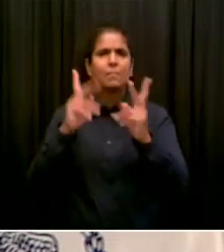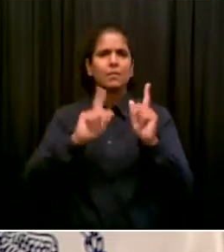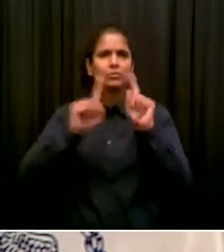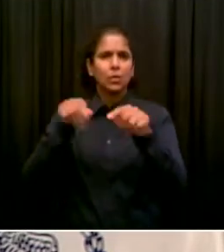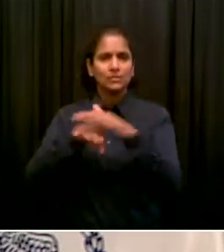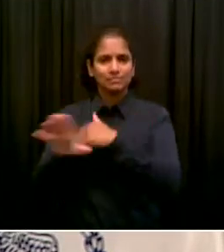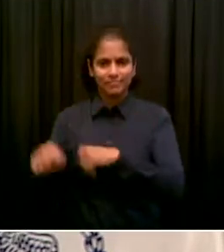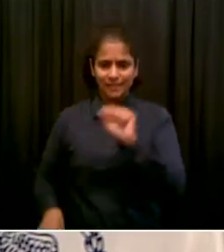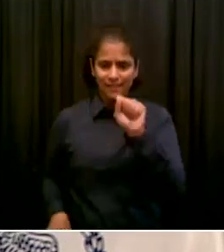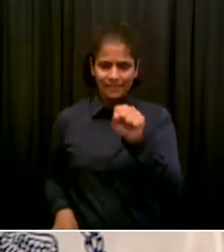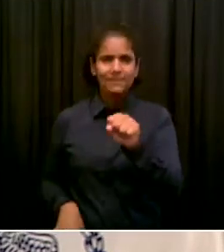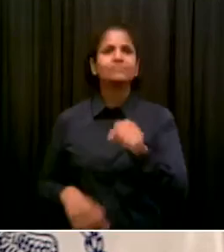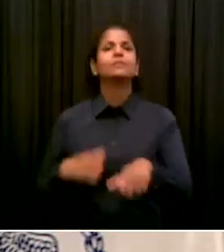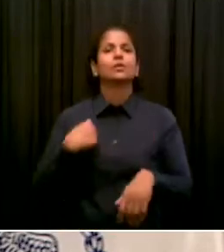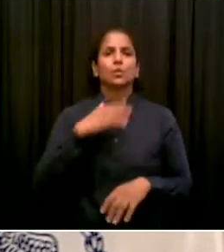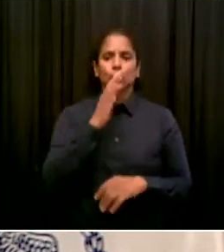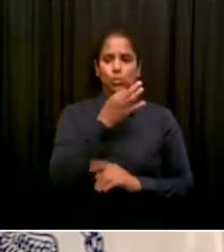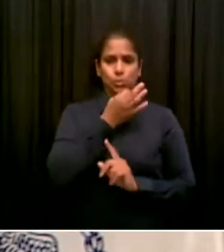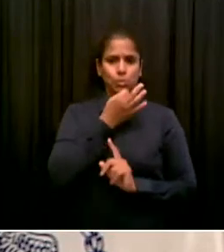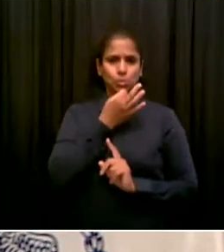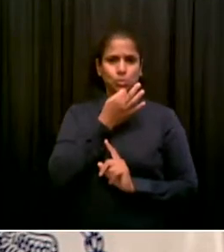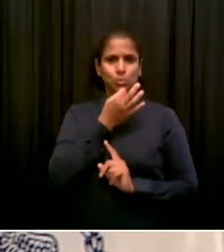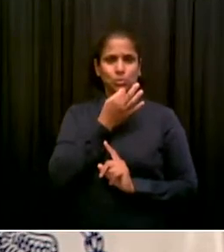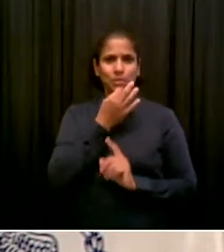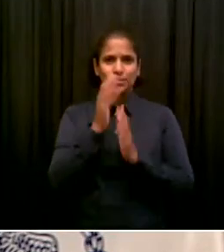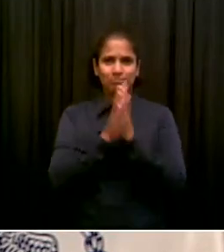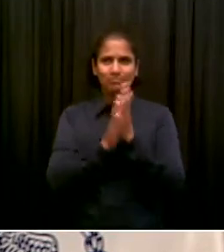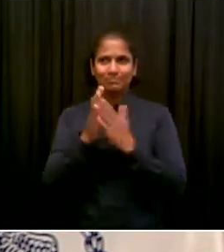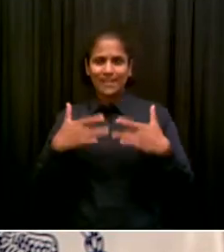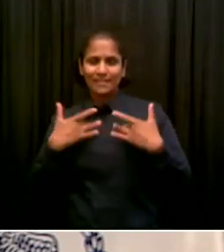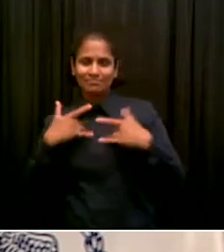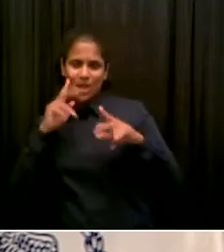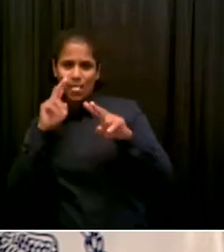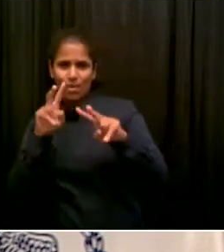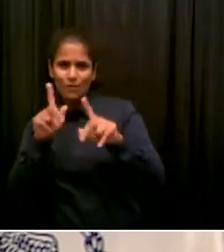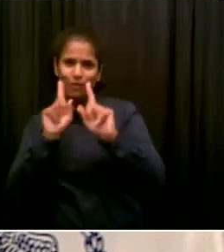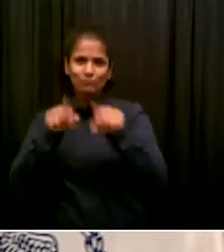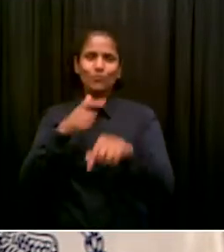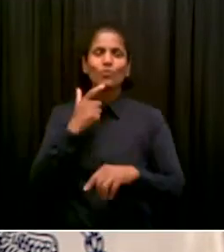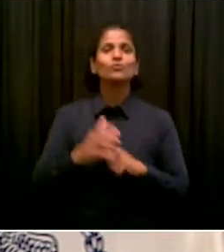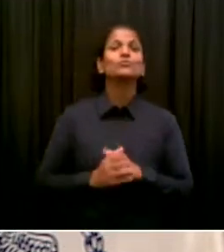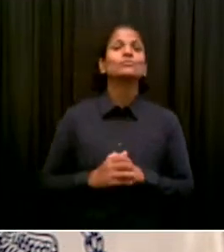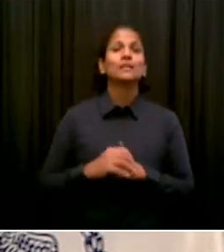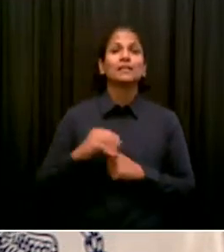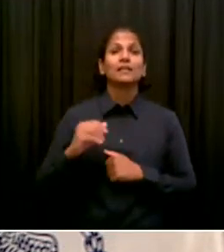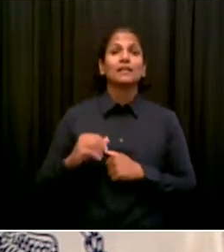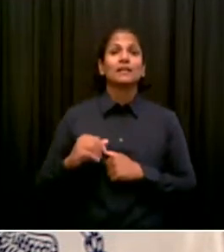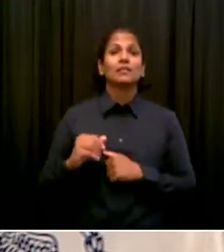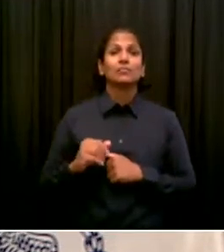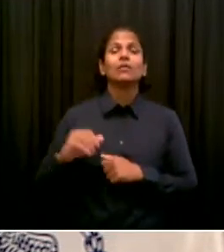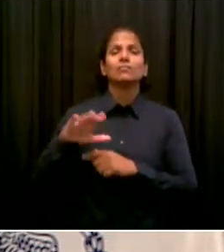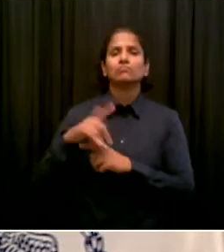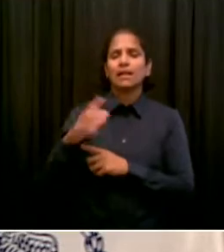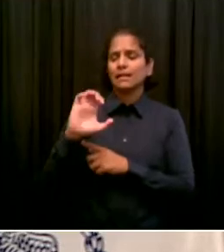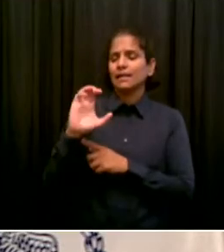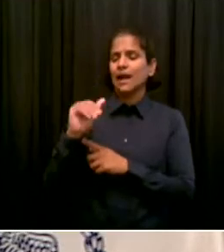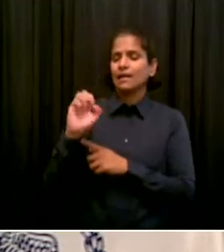FORWARD TO ATTENDING A OSHW